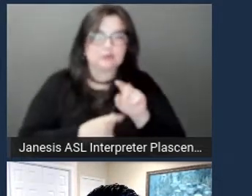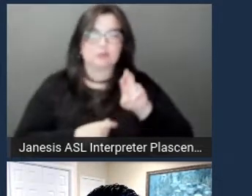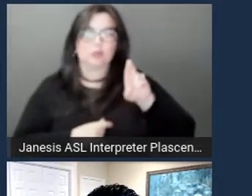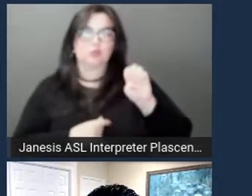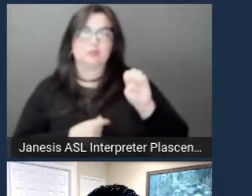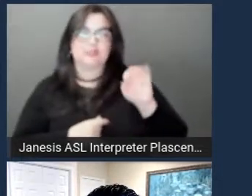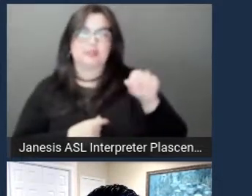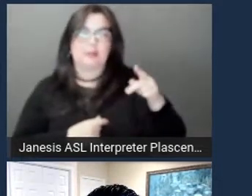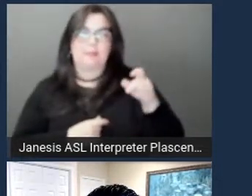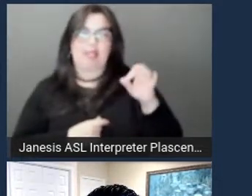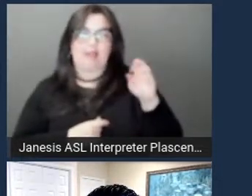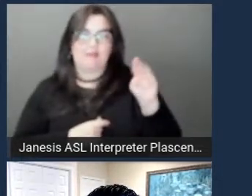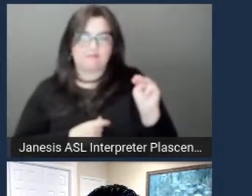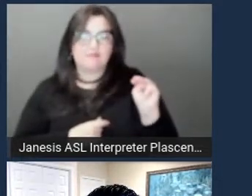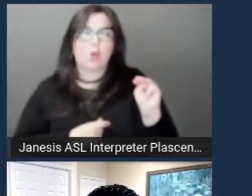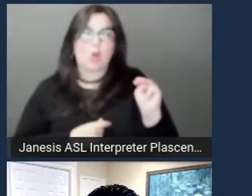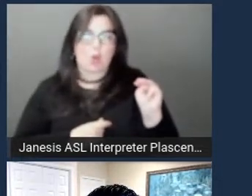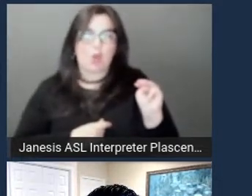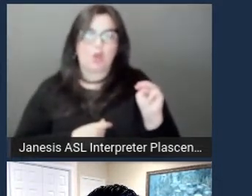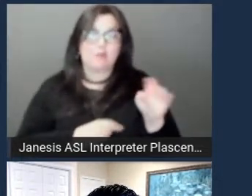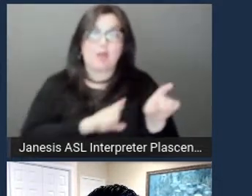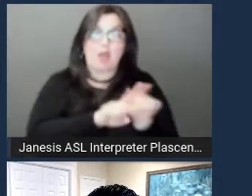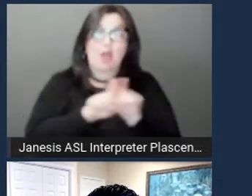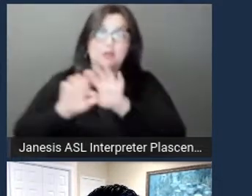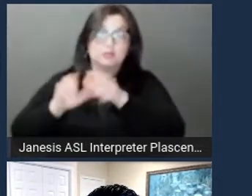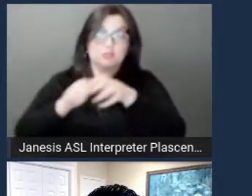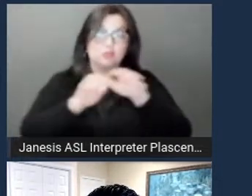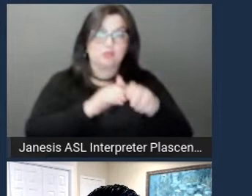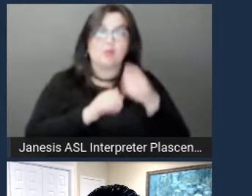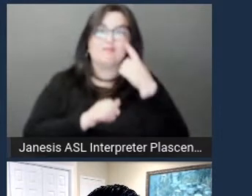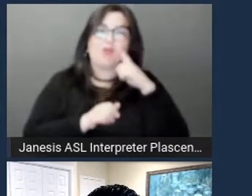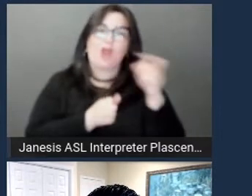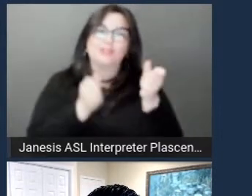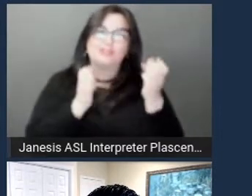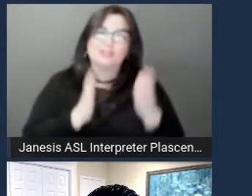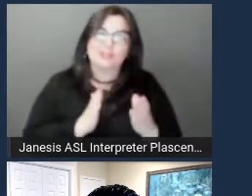Also, the information is grouped at the server level here, within the service tab.